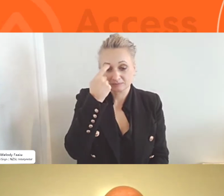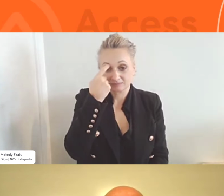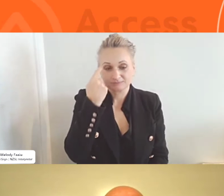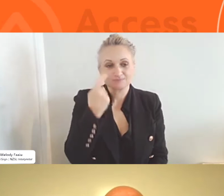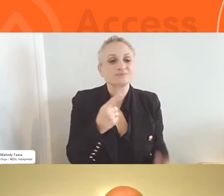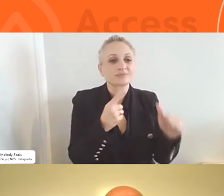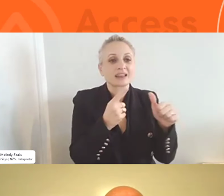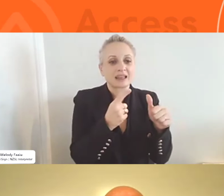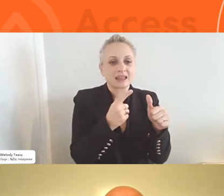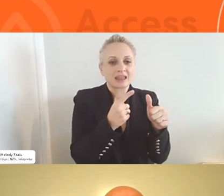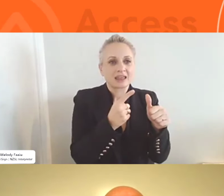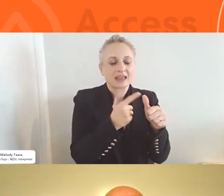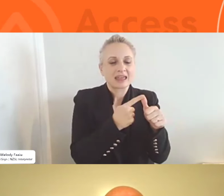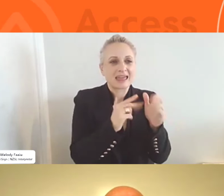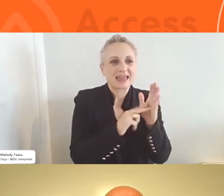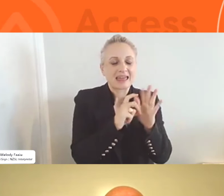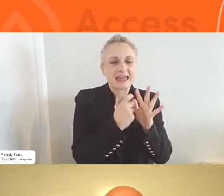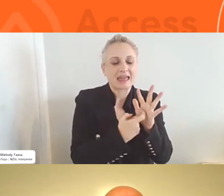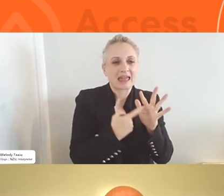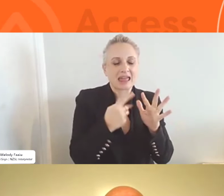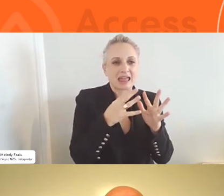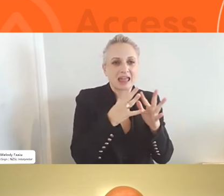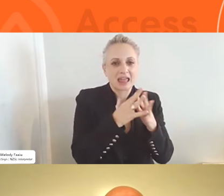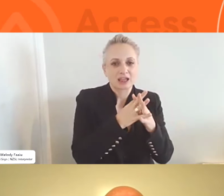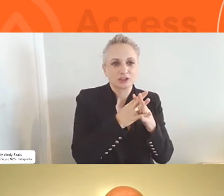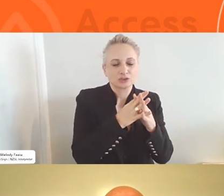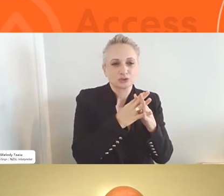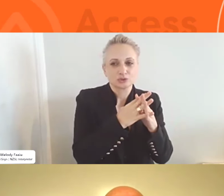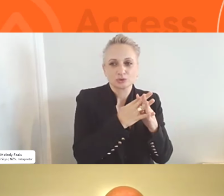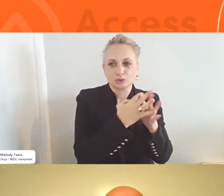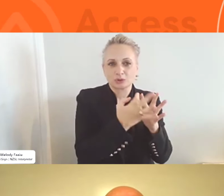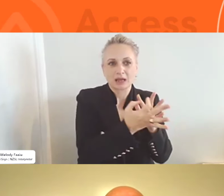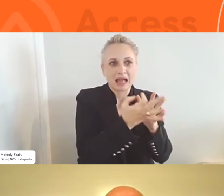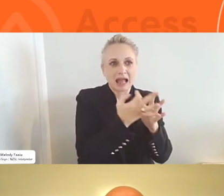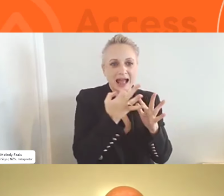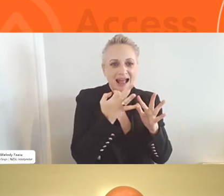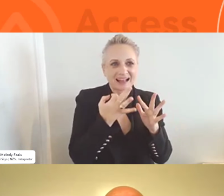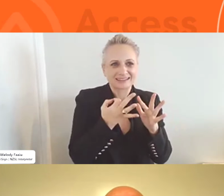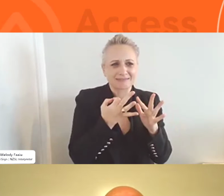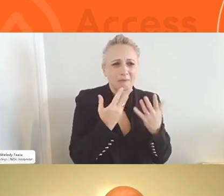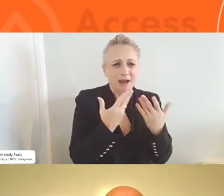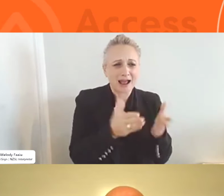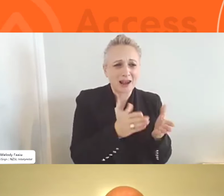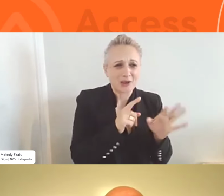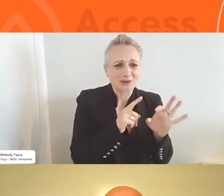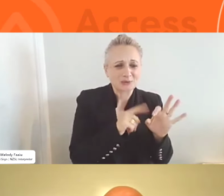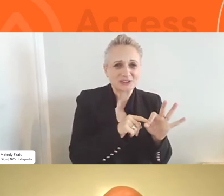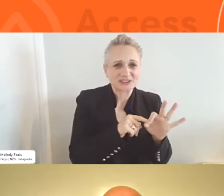if -- hold on a second now, I lost the question. I've got that in